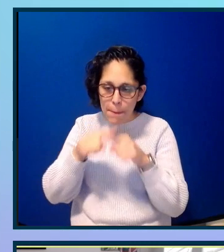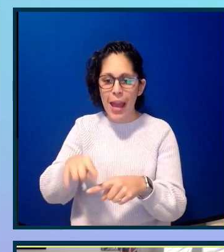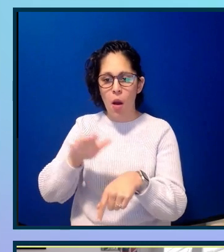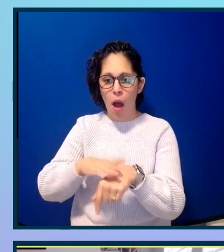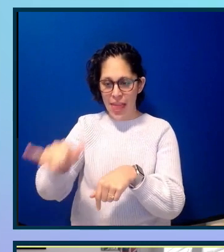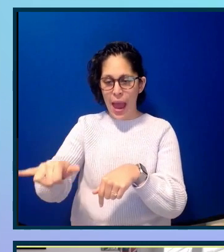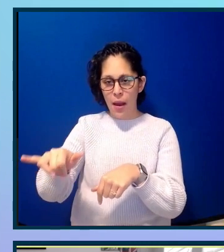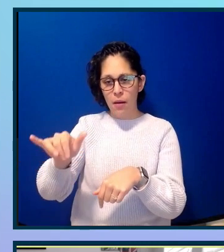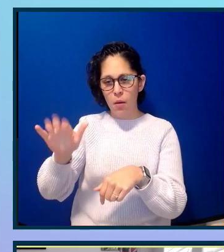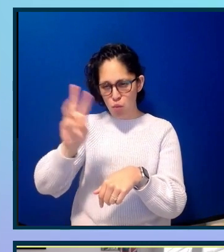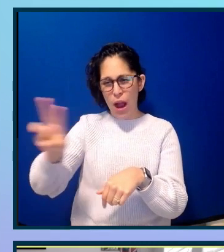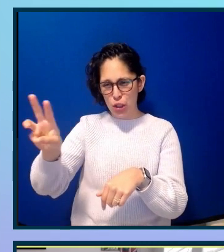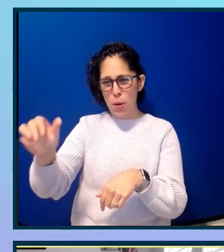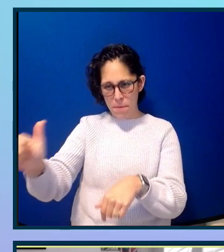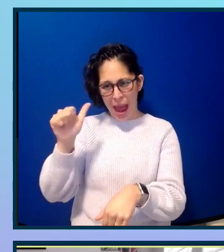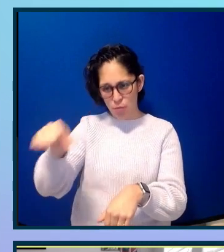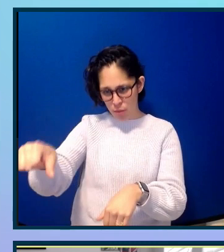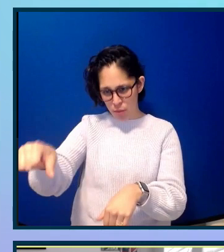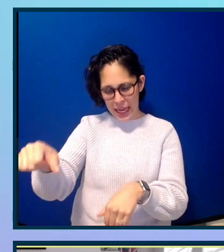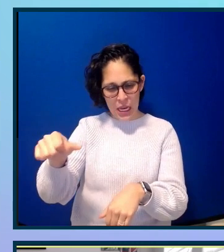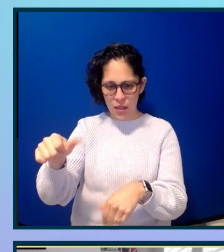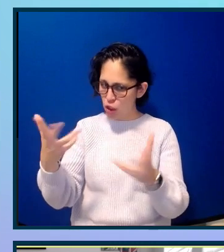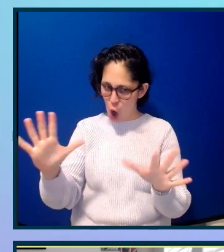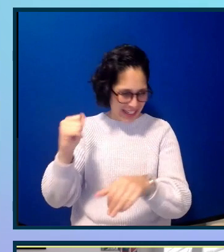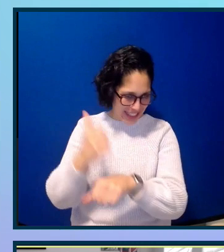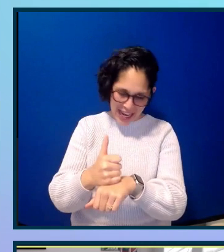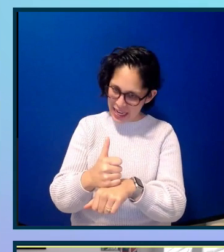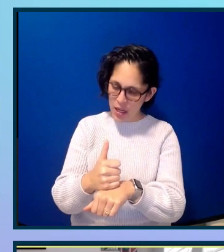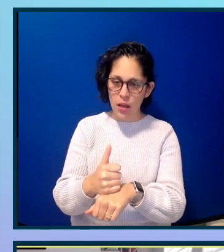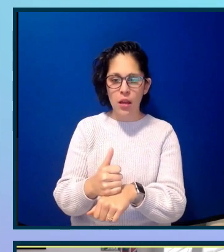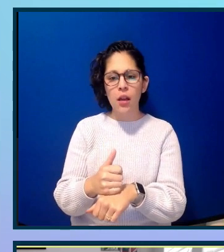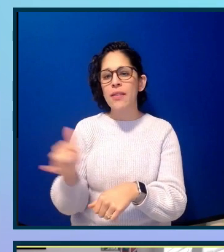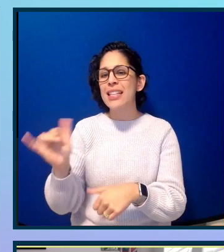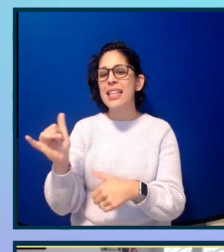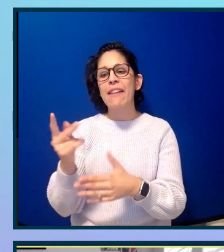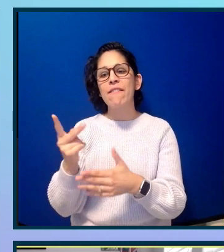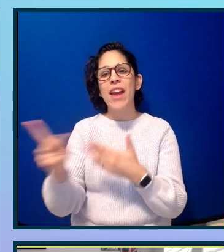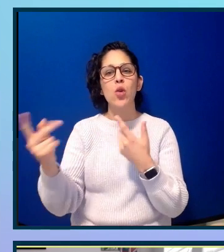that built-in back button, as that sort of fail-safe to always get them back where they need to go